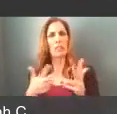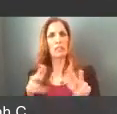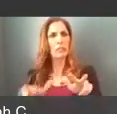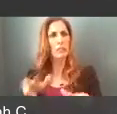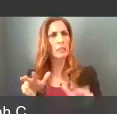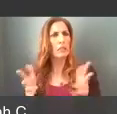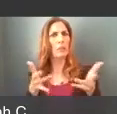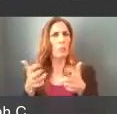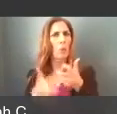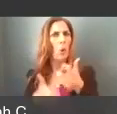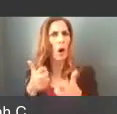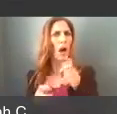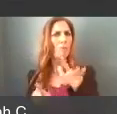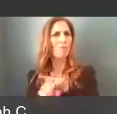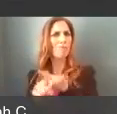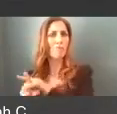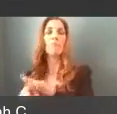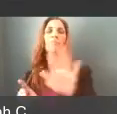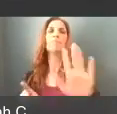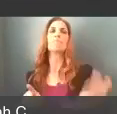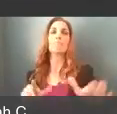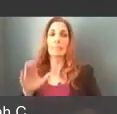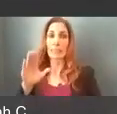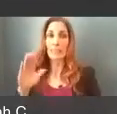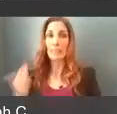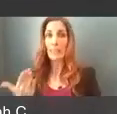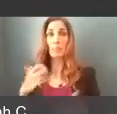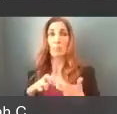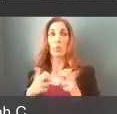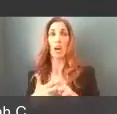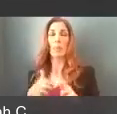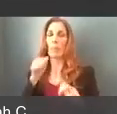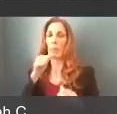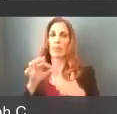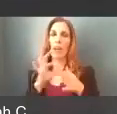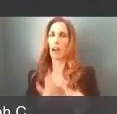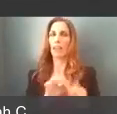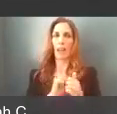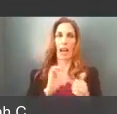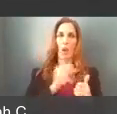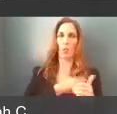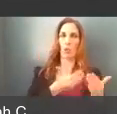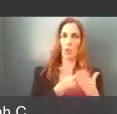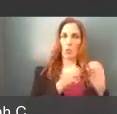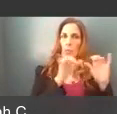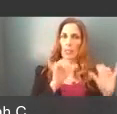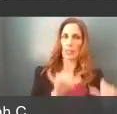It turns out that that problem was not with our new token system. The problem was entirely